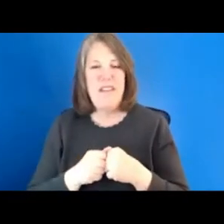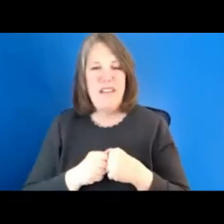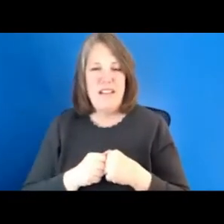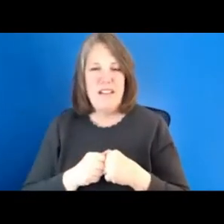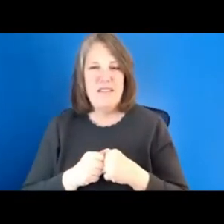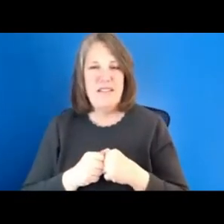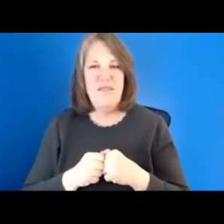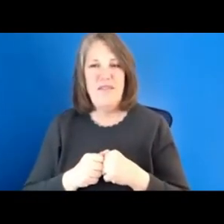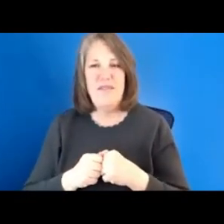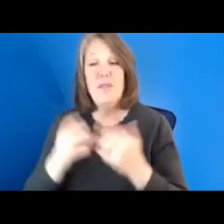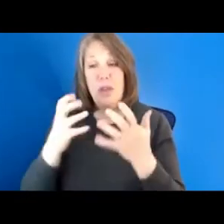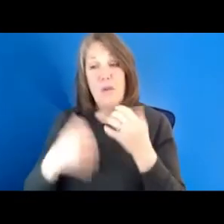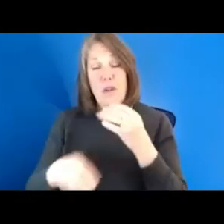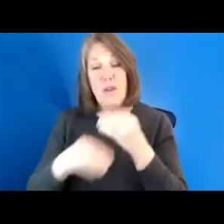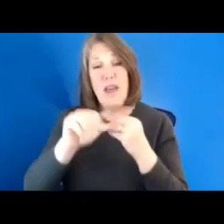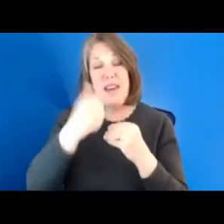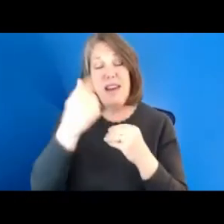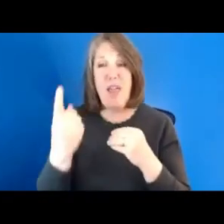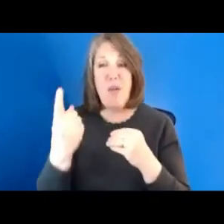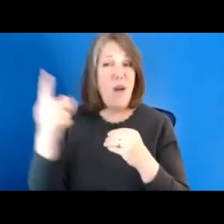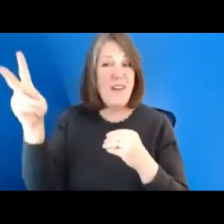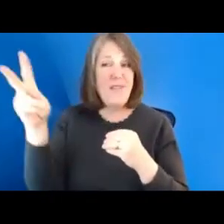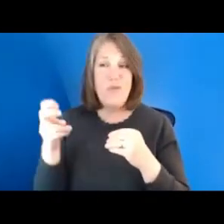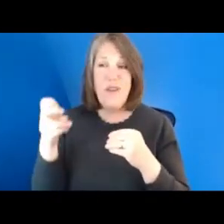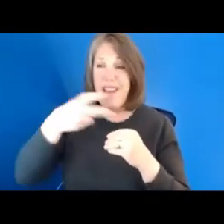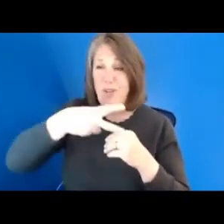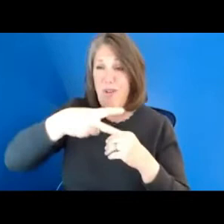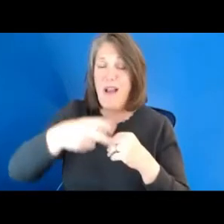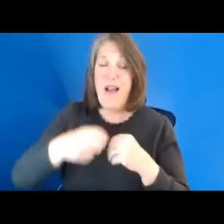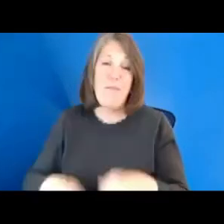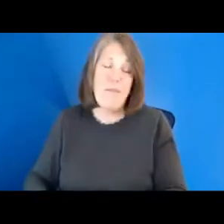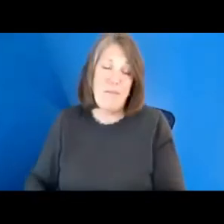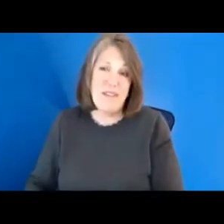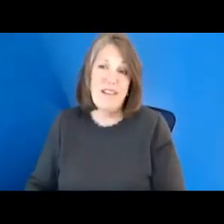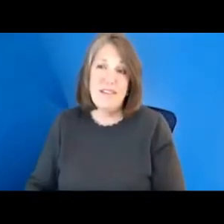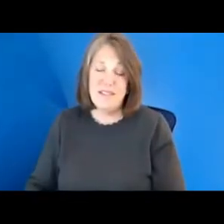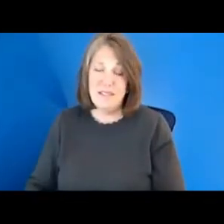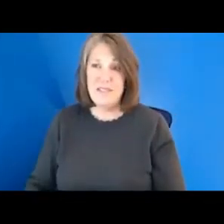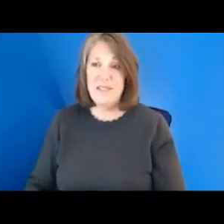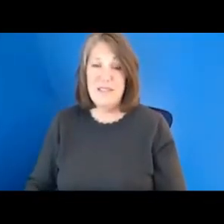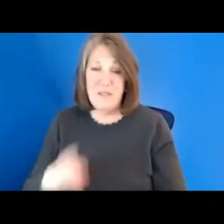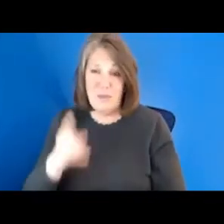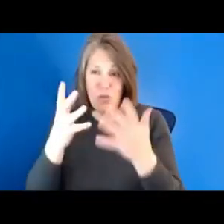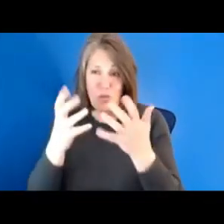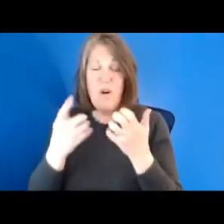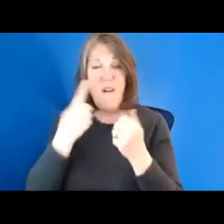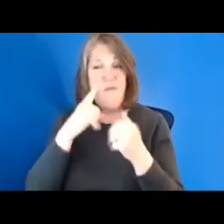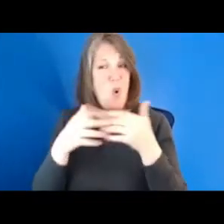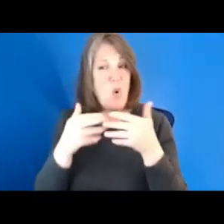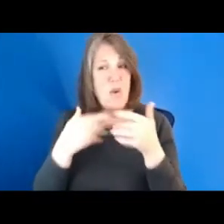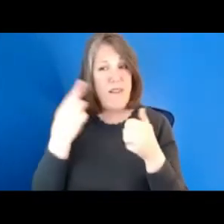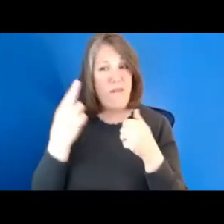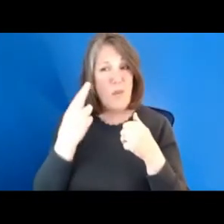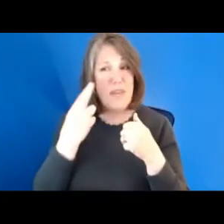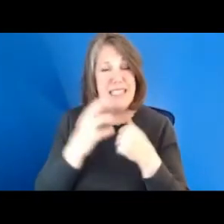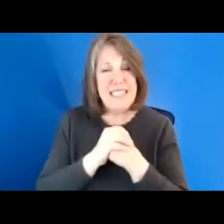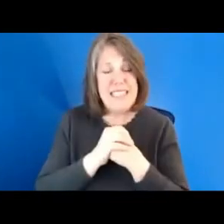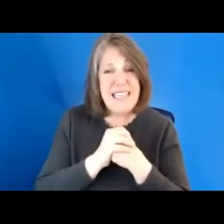want to add another one 17:07:31 just drag-and-drop. If you want to